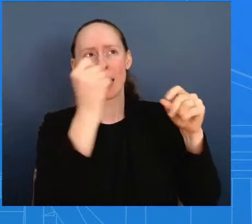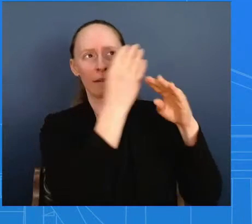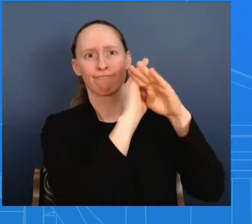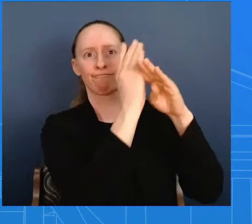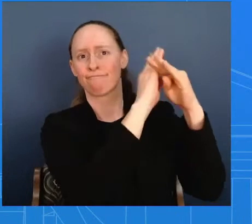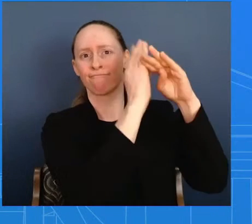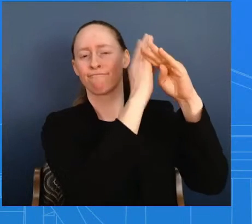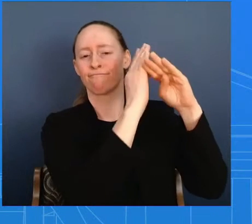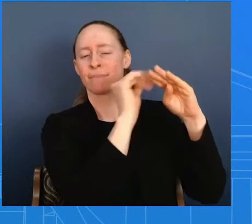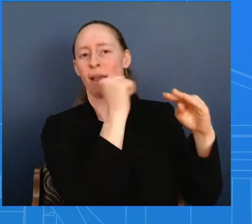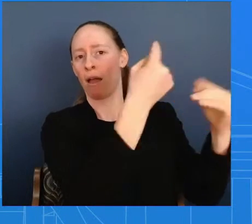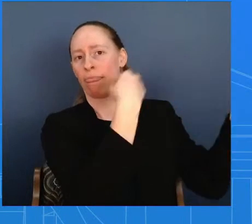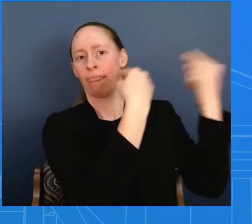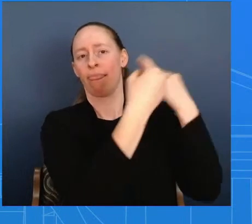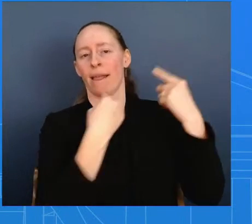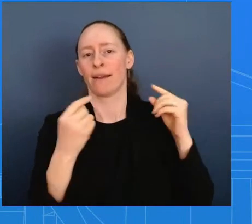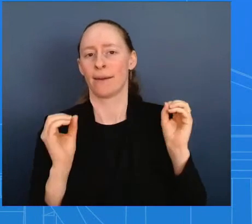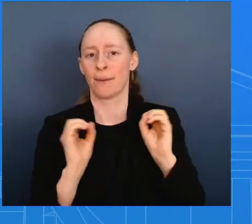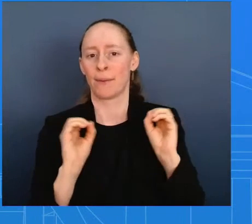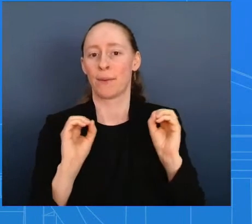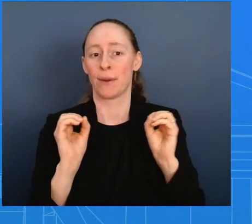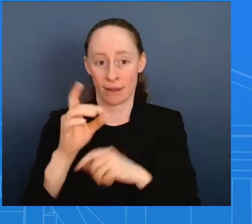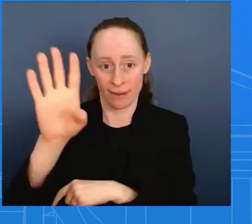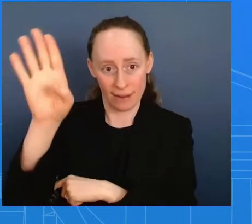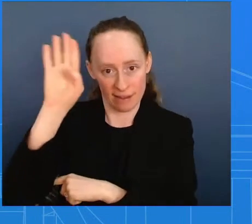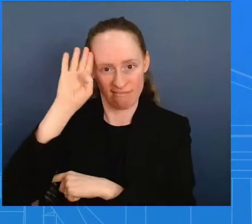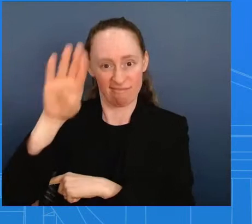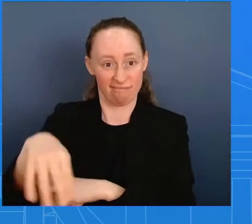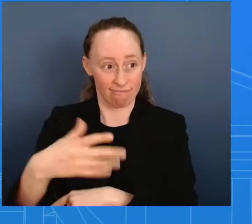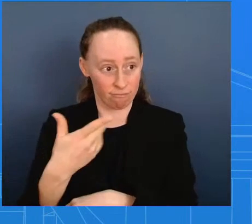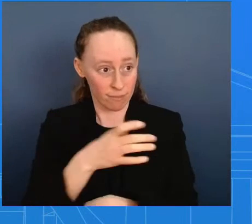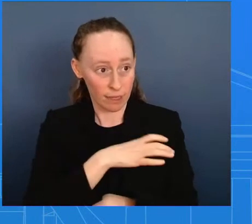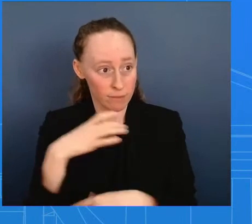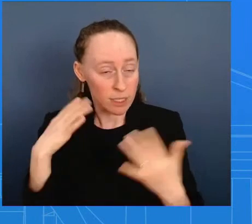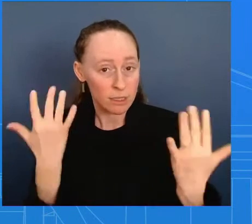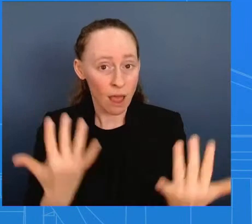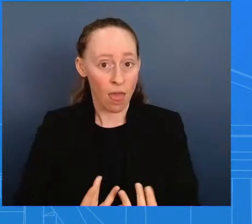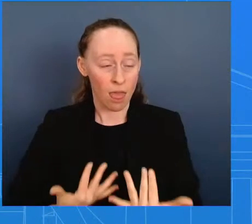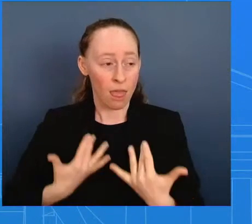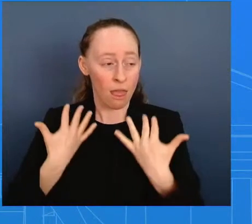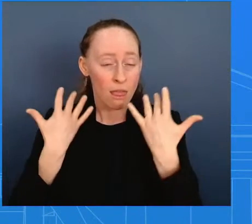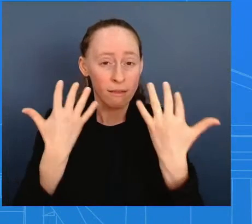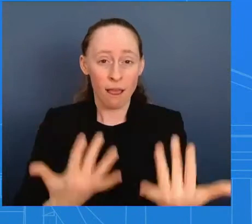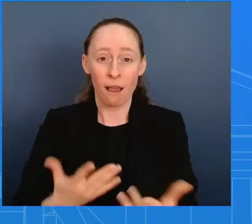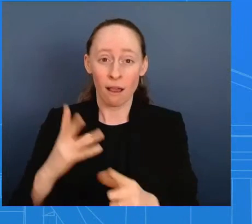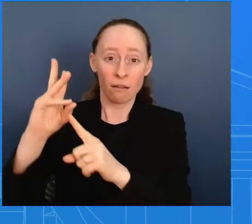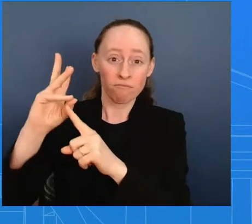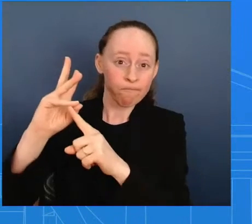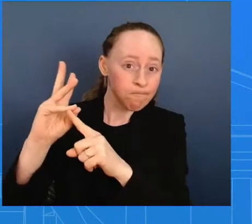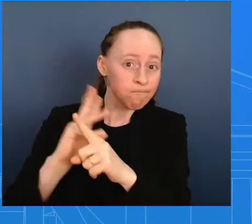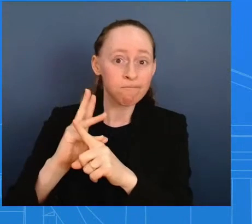That has put Ukraine in a hole, and we've made no bones about that from this podium. So, we have started moving air defense to them.